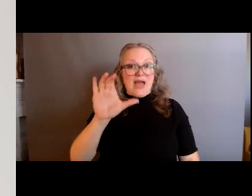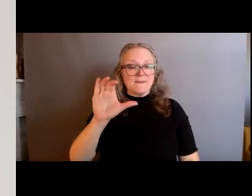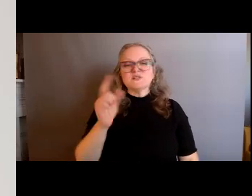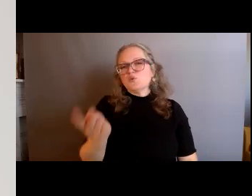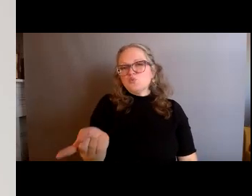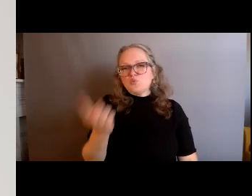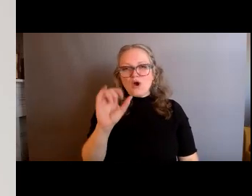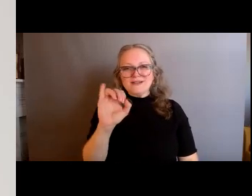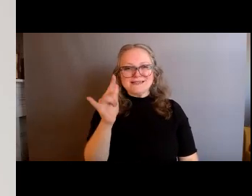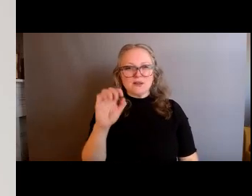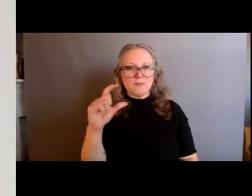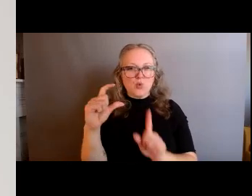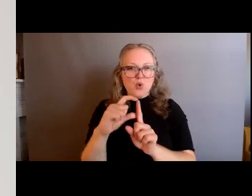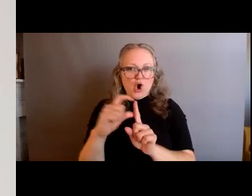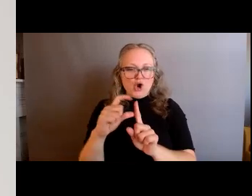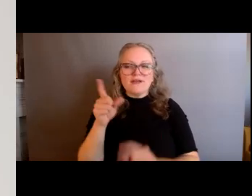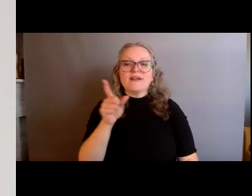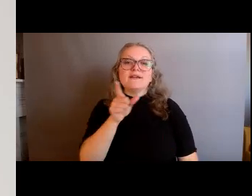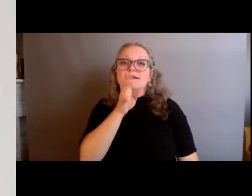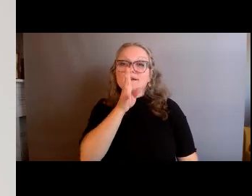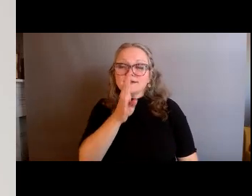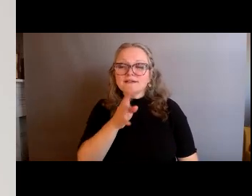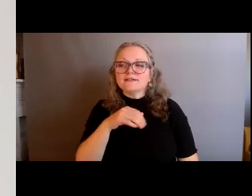Excuse me. That I.